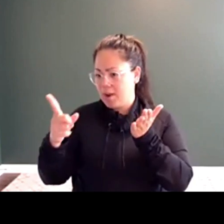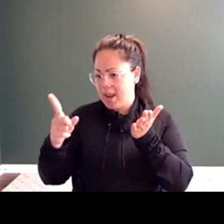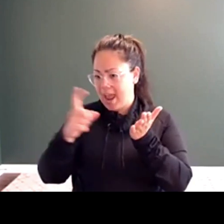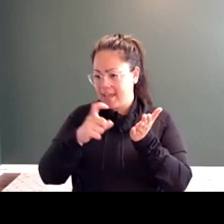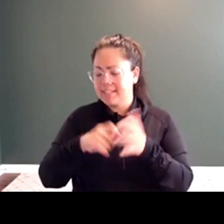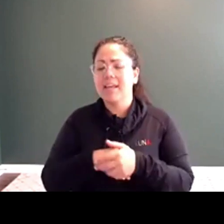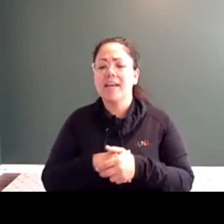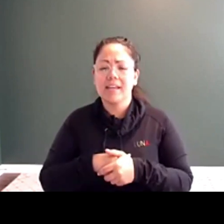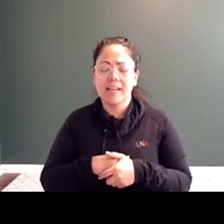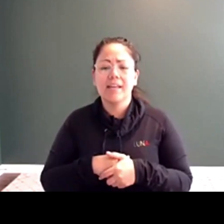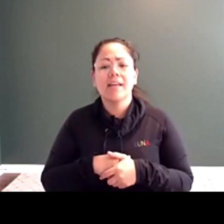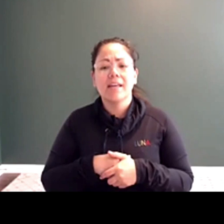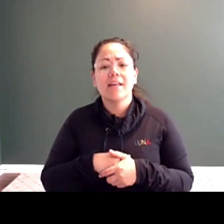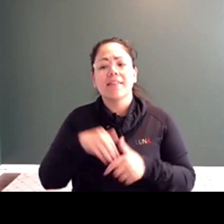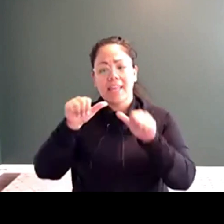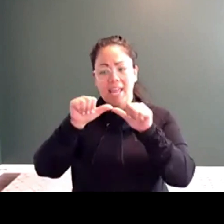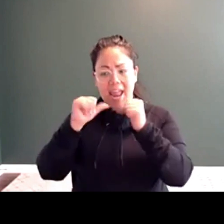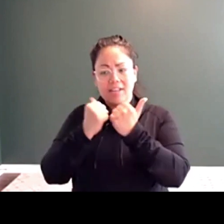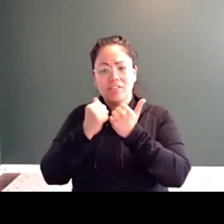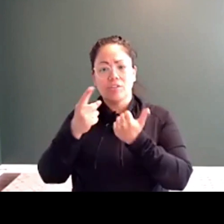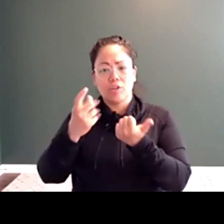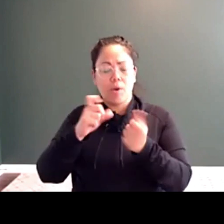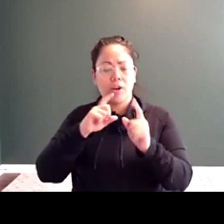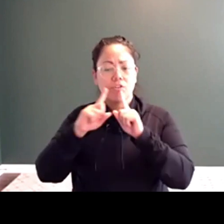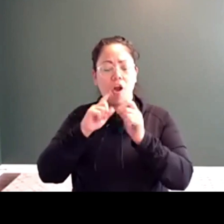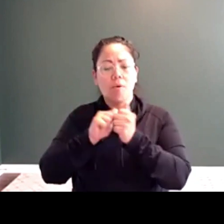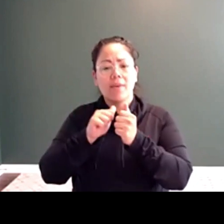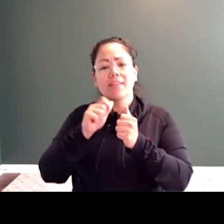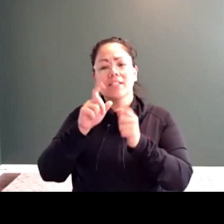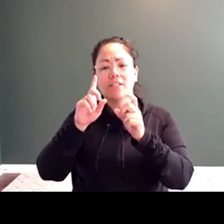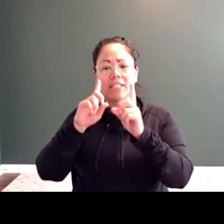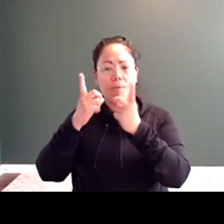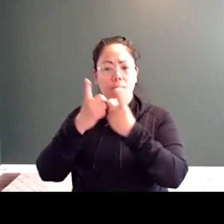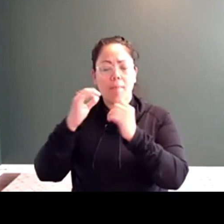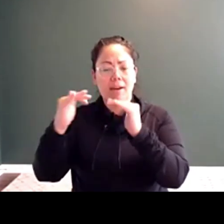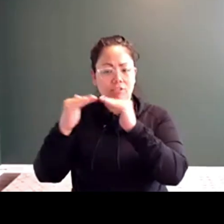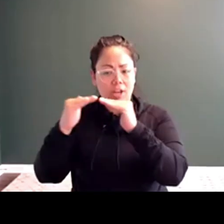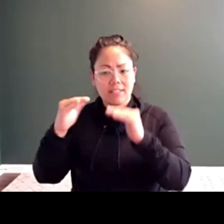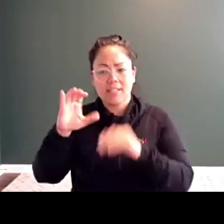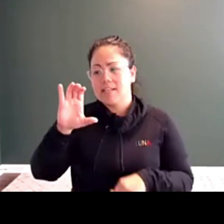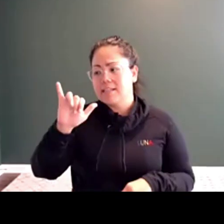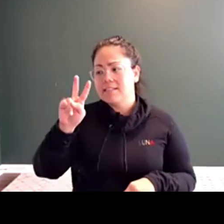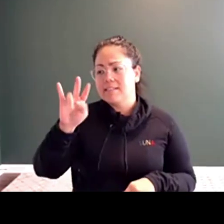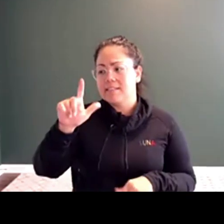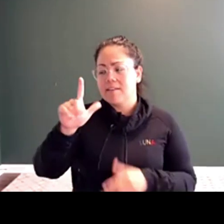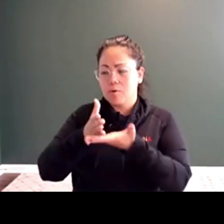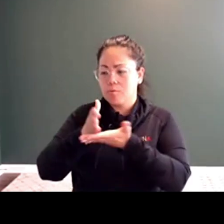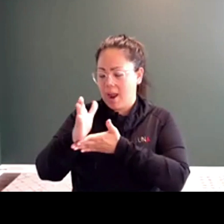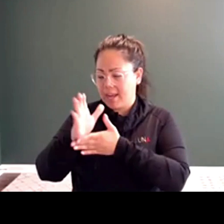the agency that you'd want to talk to is Department of Justice, the Civil Rights Division, and it is, I'm going to quick look at it,